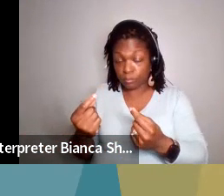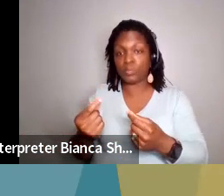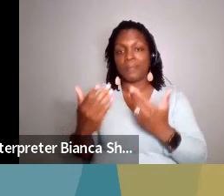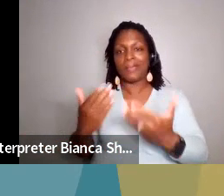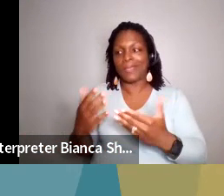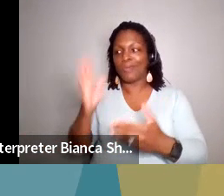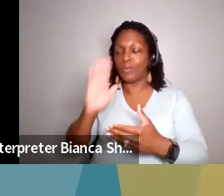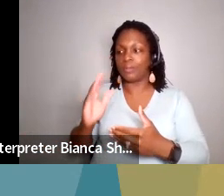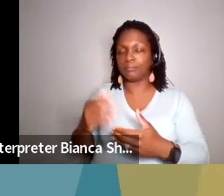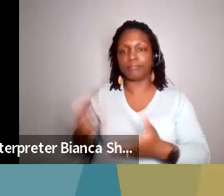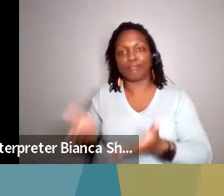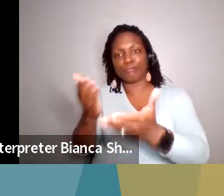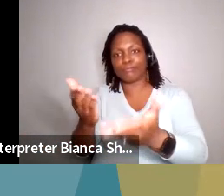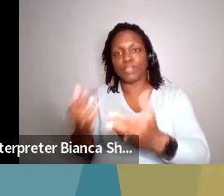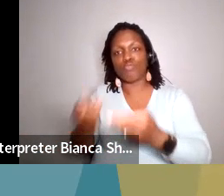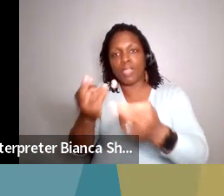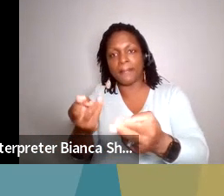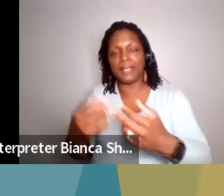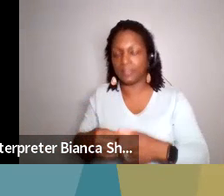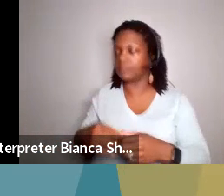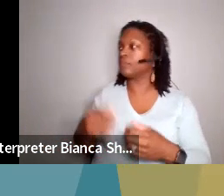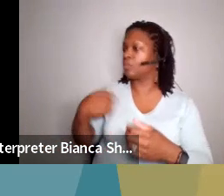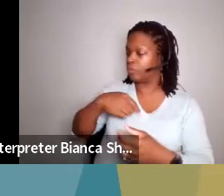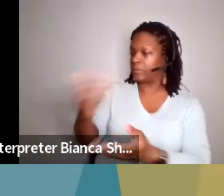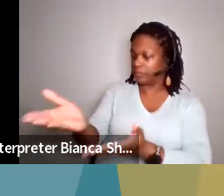We feel like this would be the recommendation on how you should move forward.